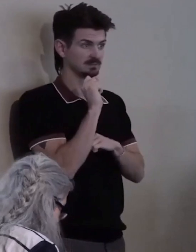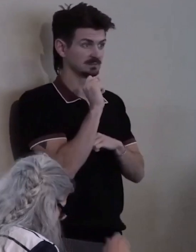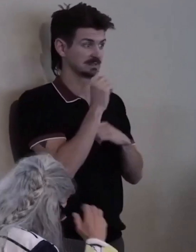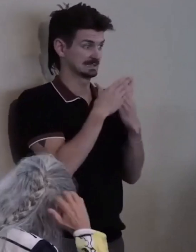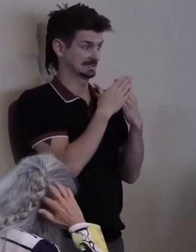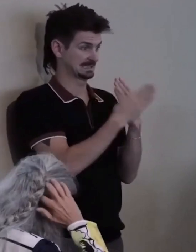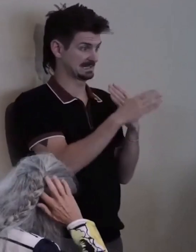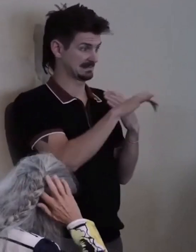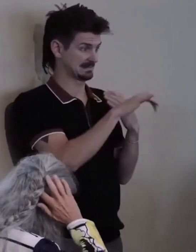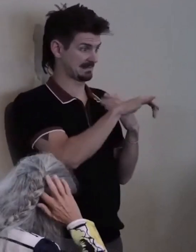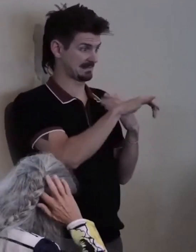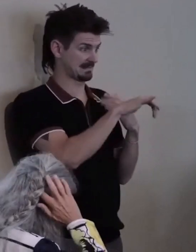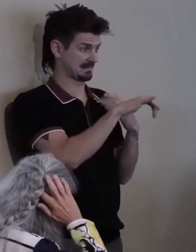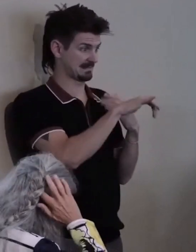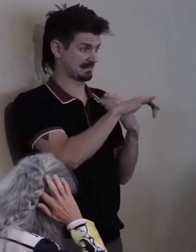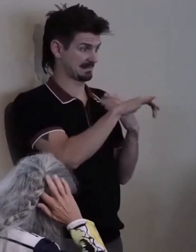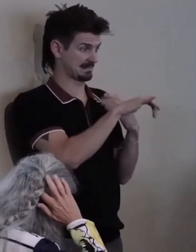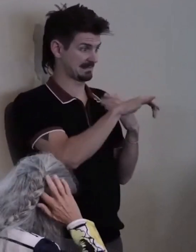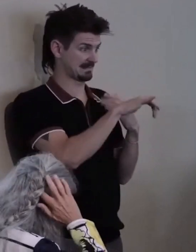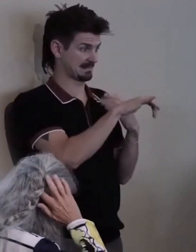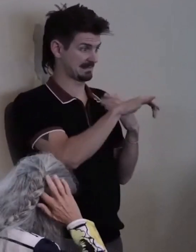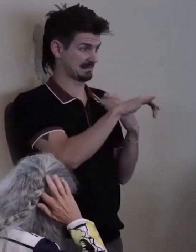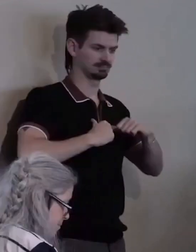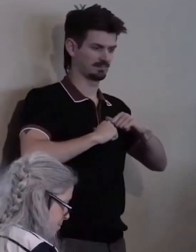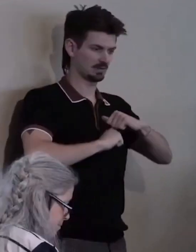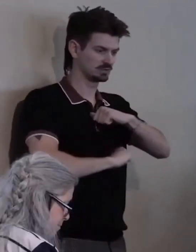for what CCDC is today.